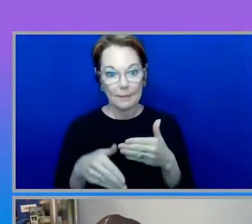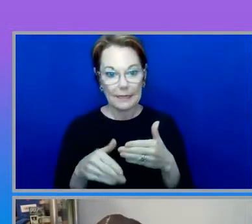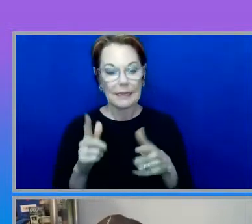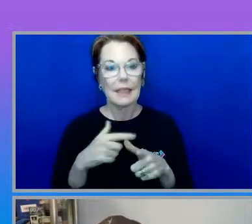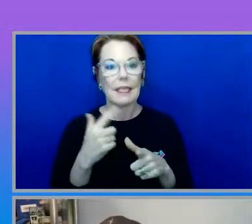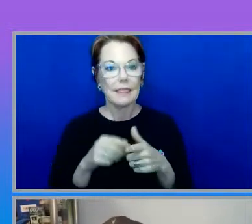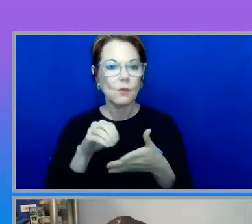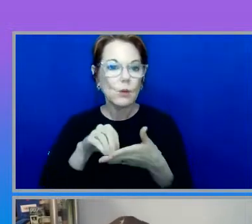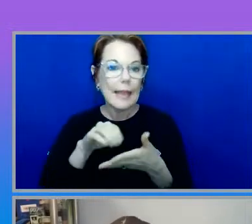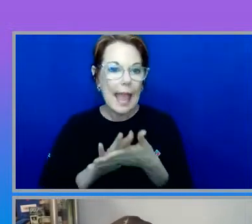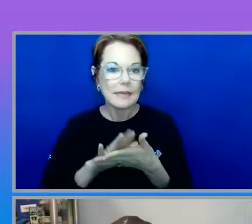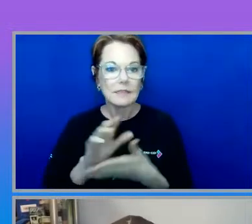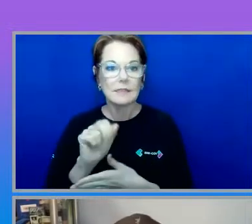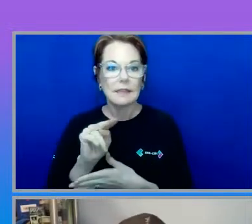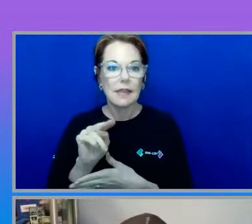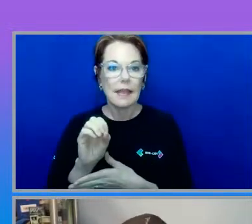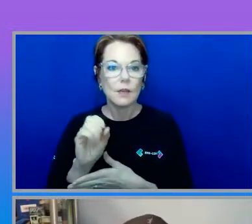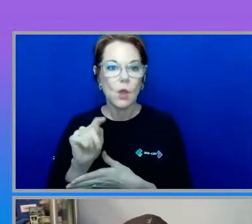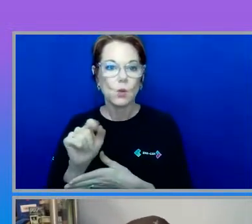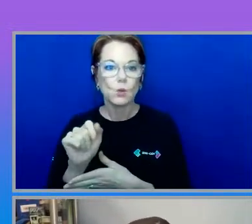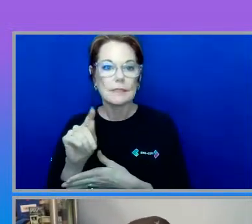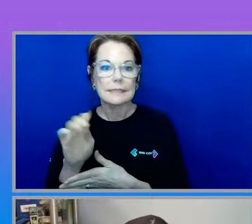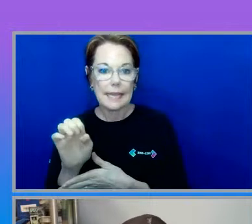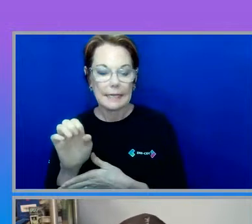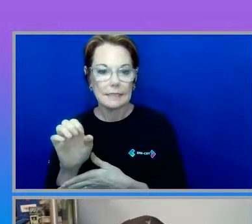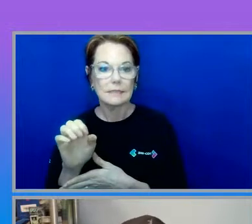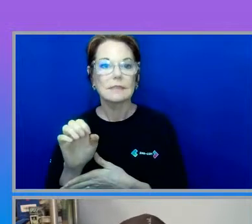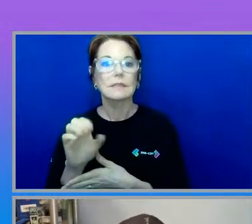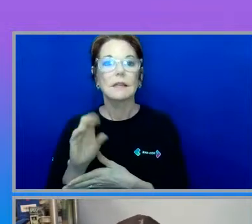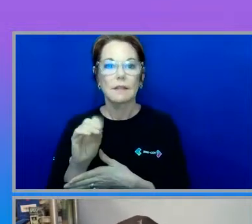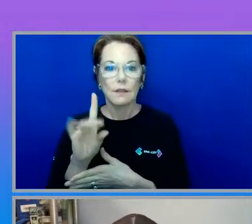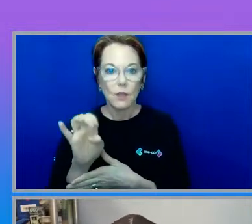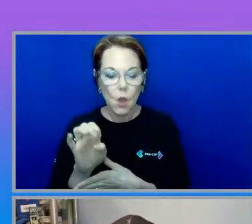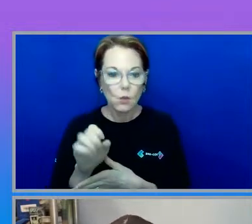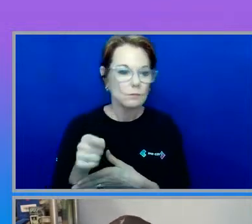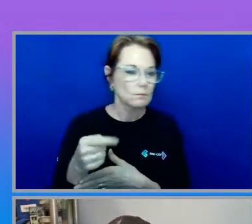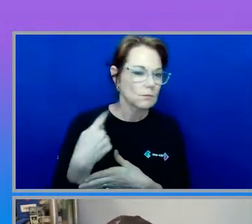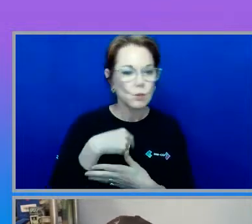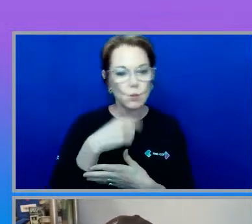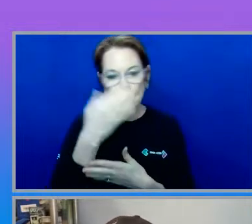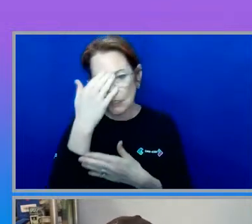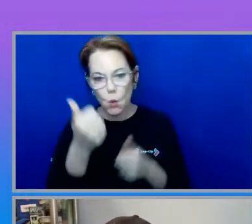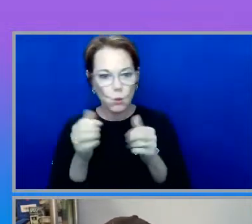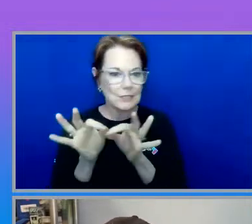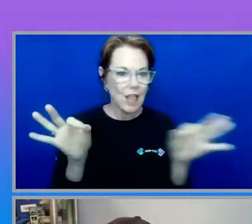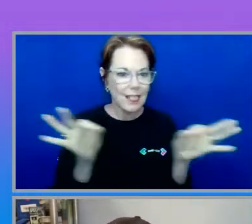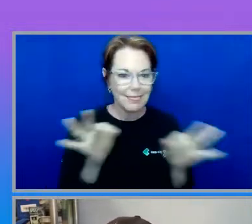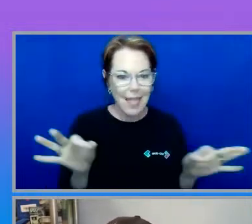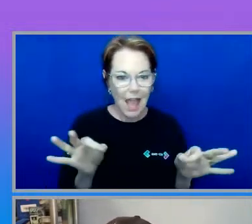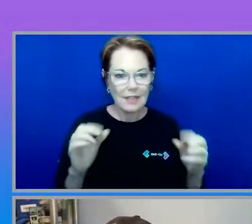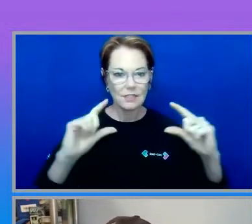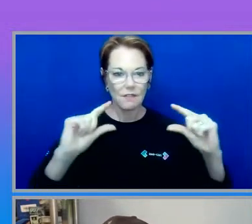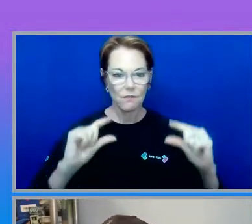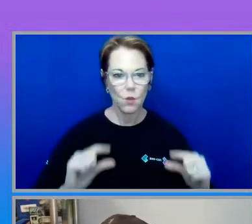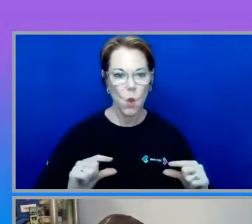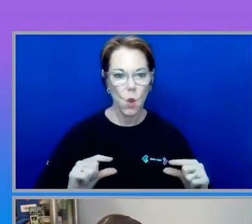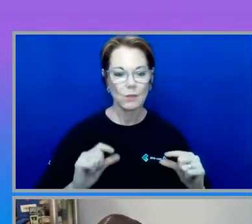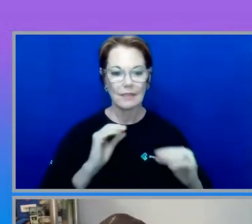code to show exactly which which lines of code need to be fixed.